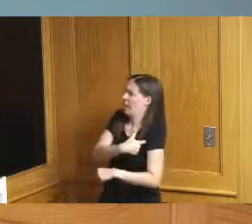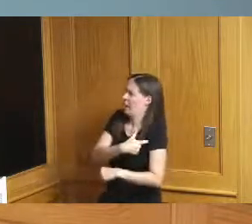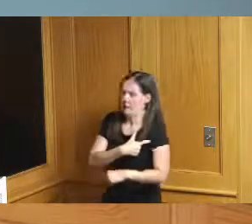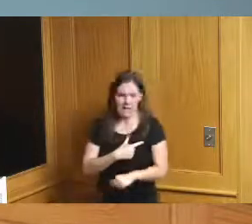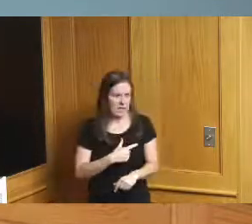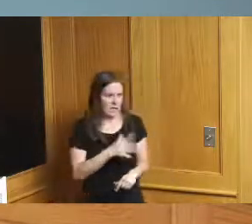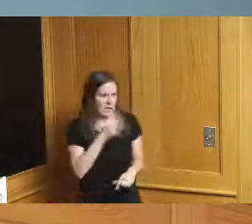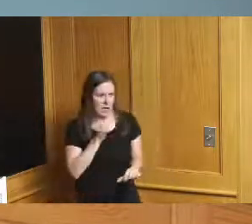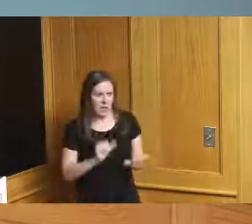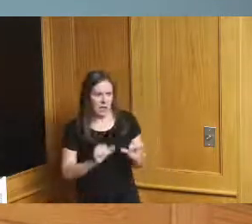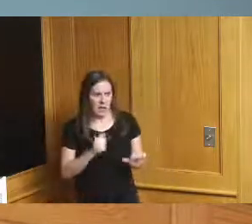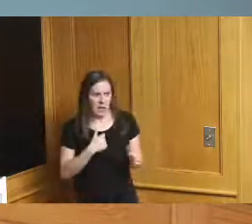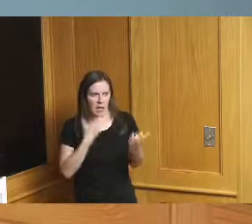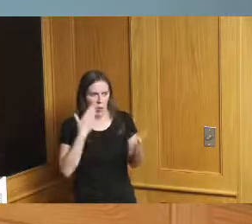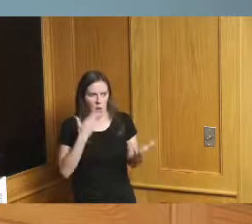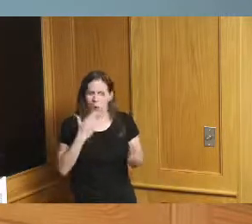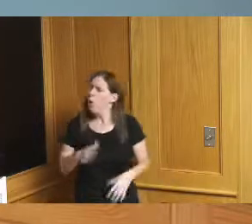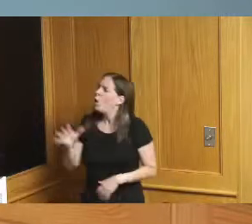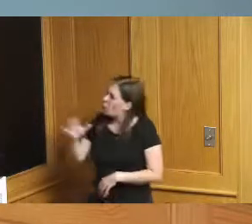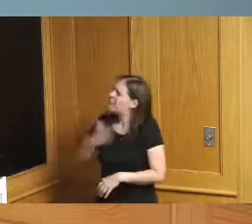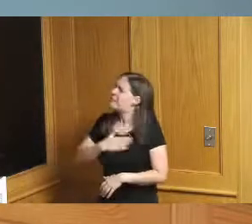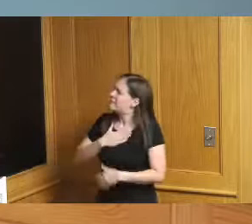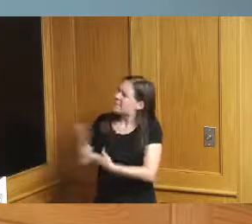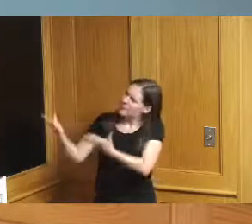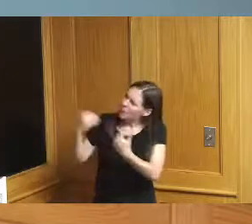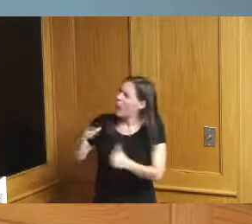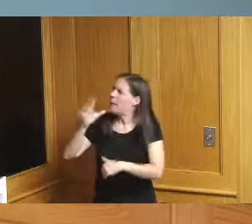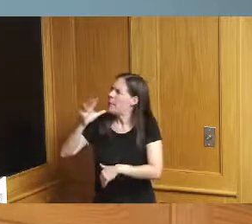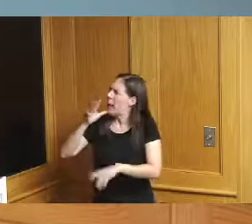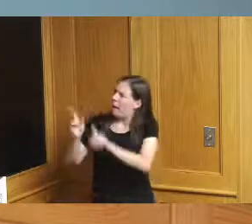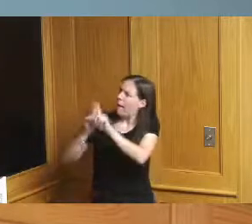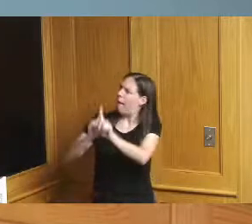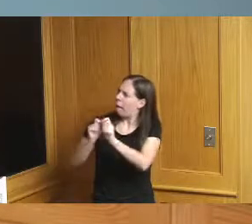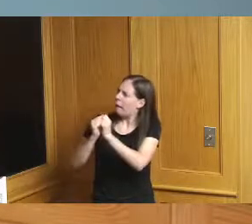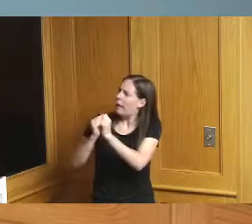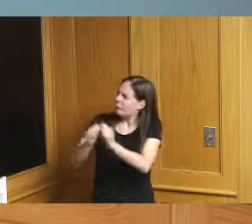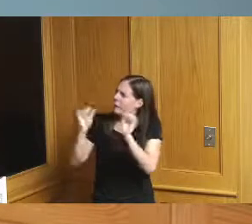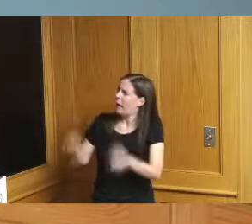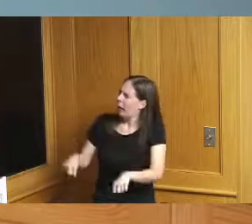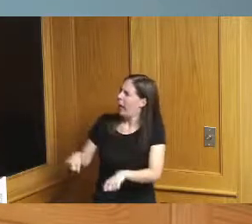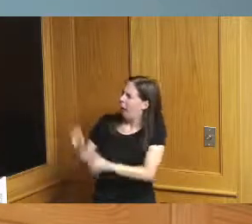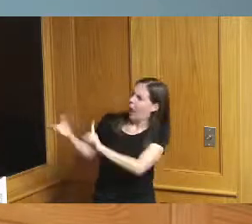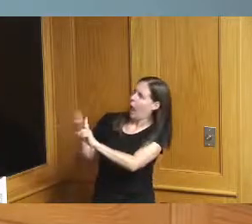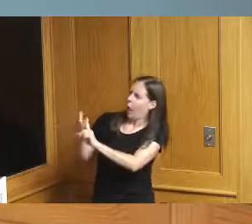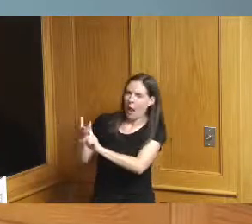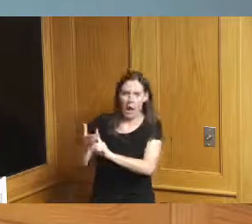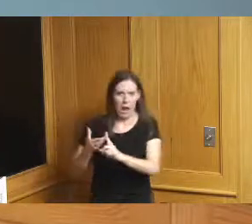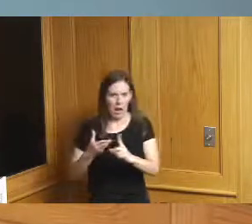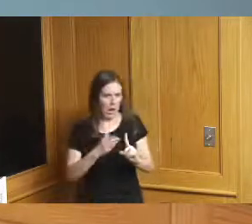get so his mother daughter together and i was like wow this young lady is going to be a major leader